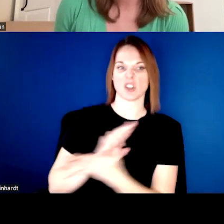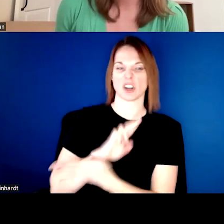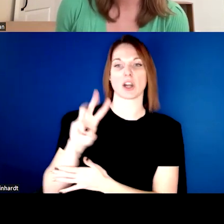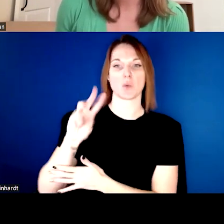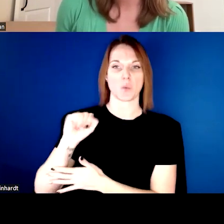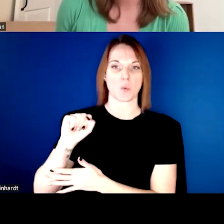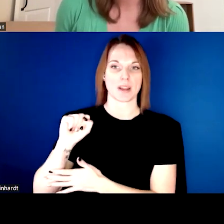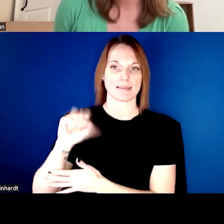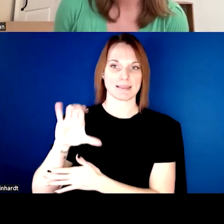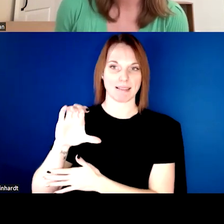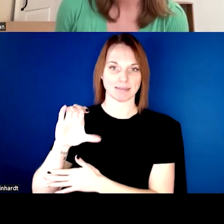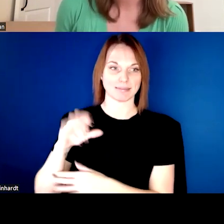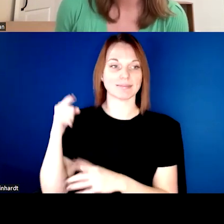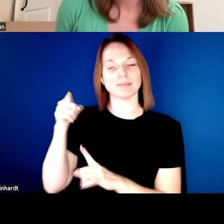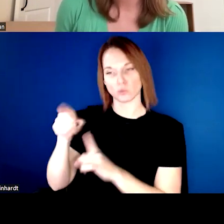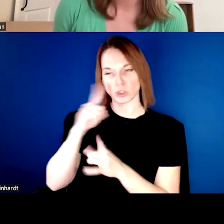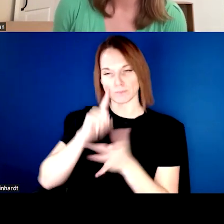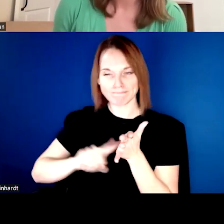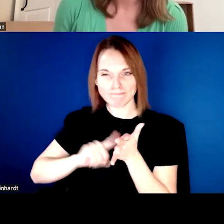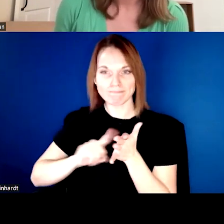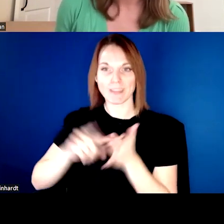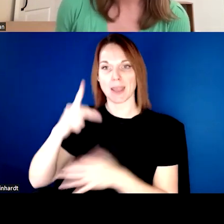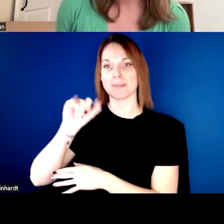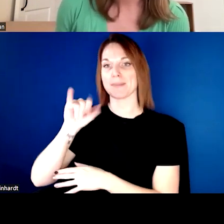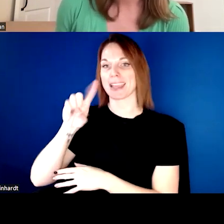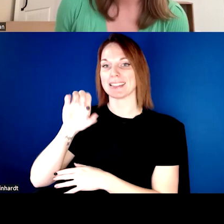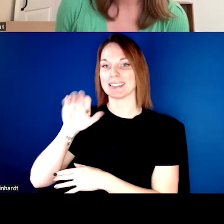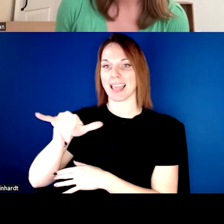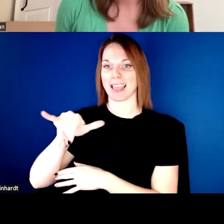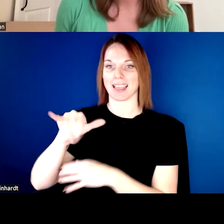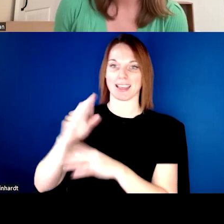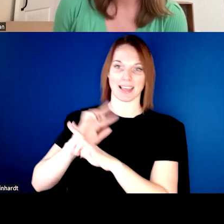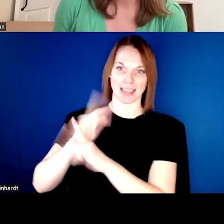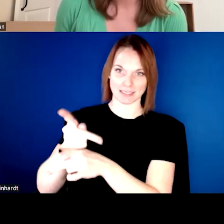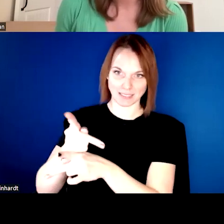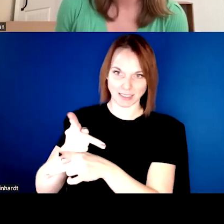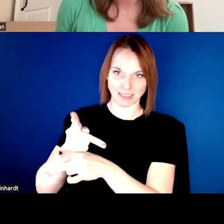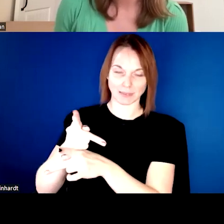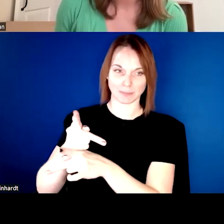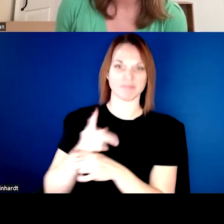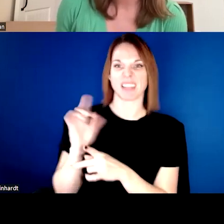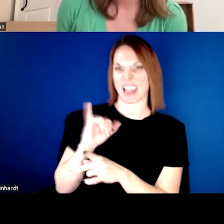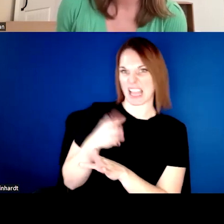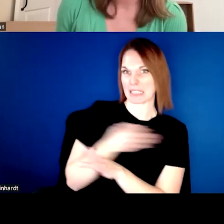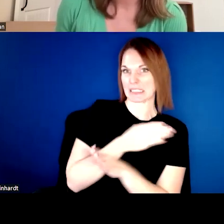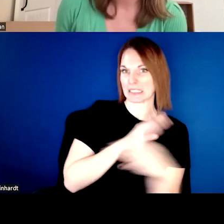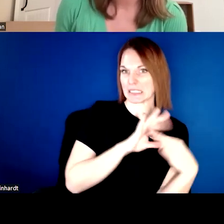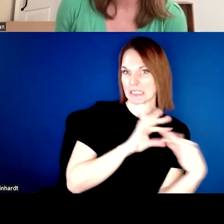carefully at payday lending, and as I said earlier, alternative financial service use